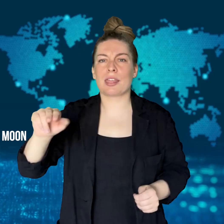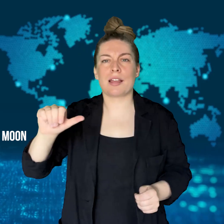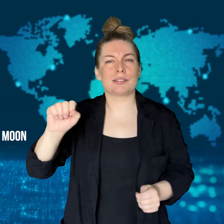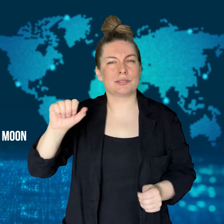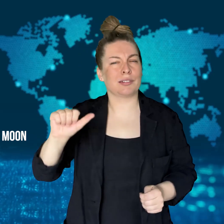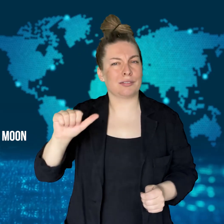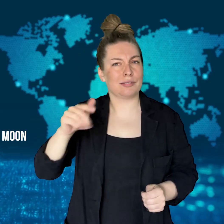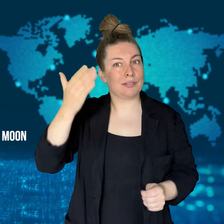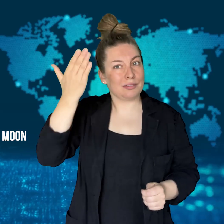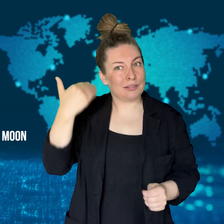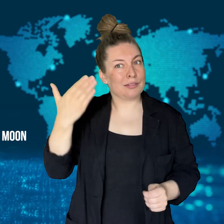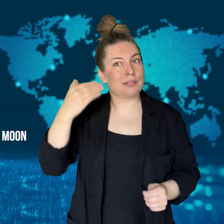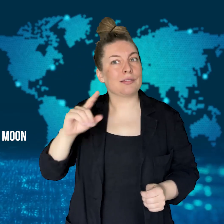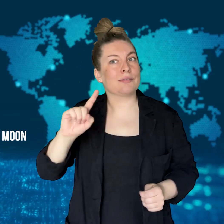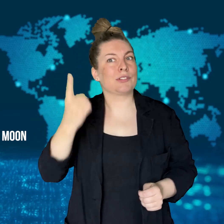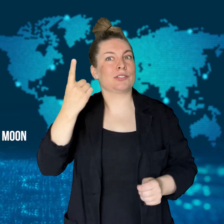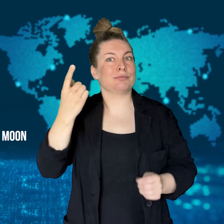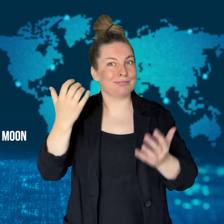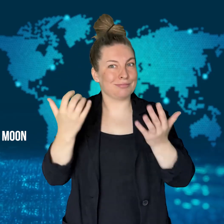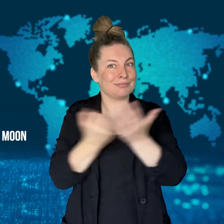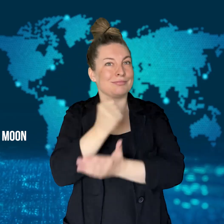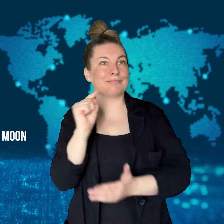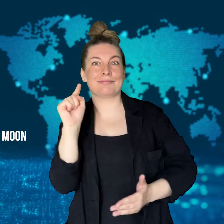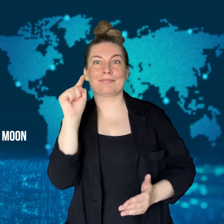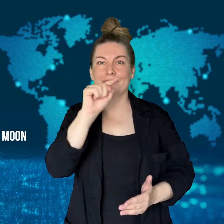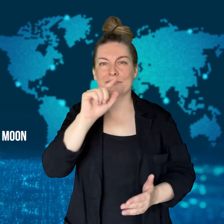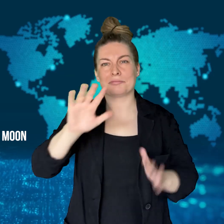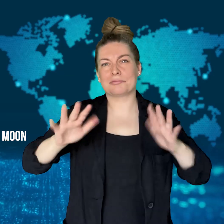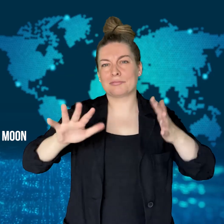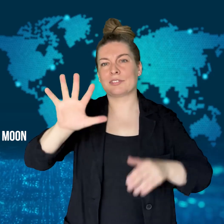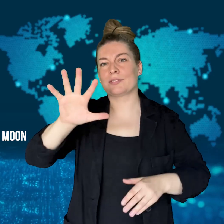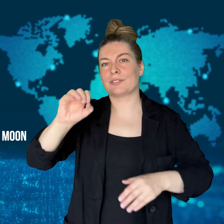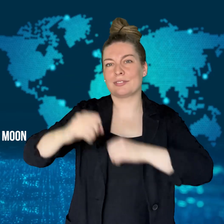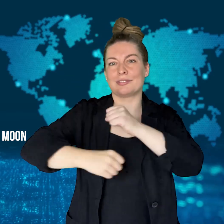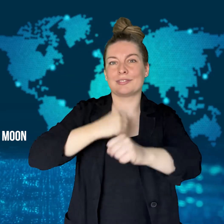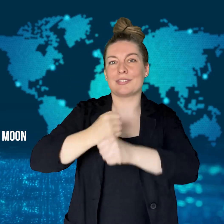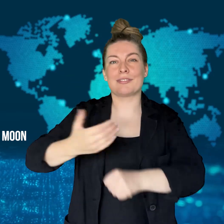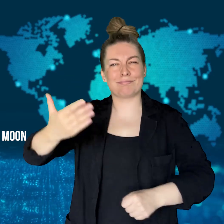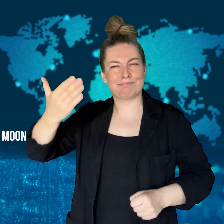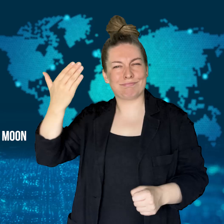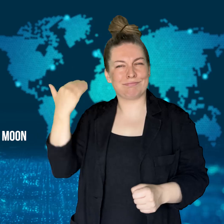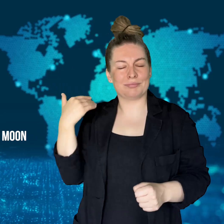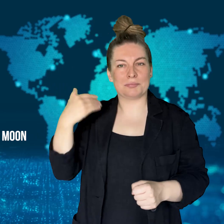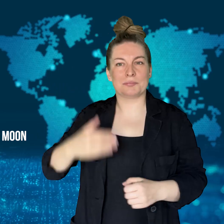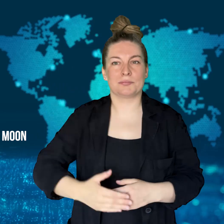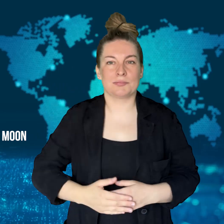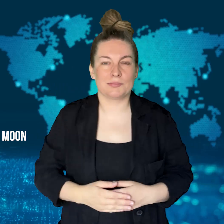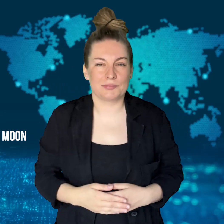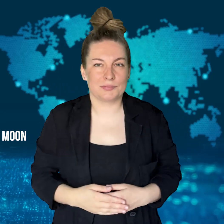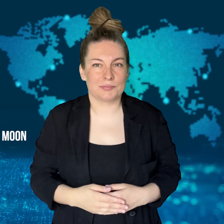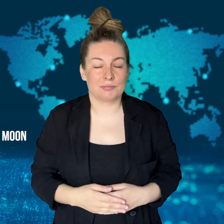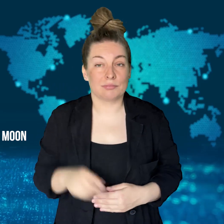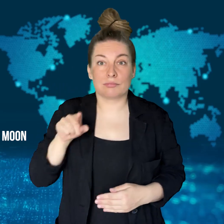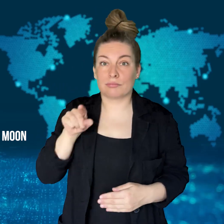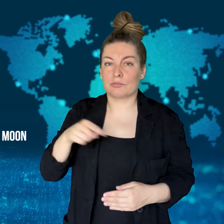after NASA's successful voyage around 50 years ago.